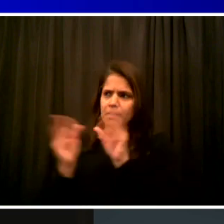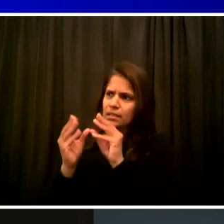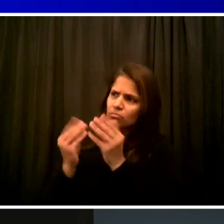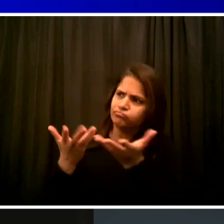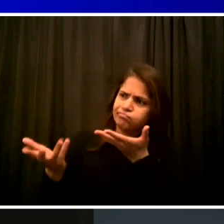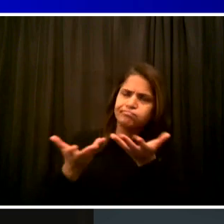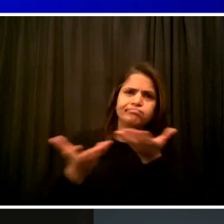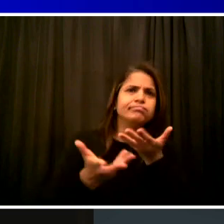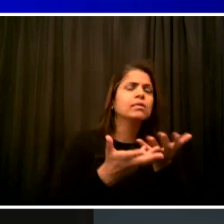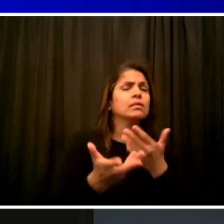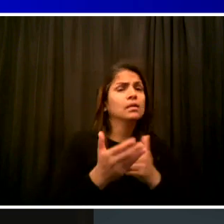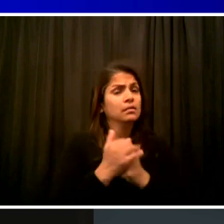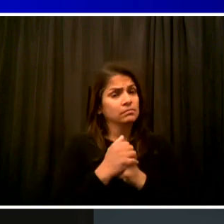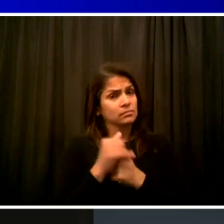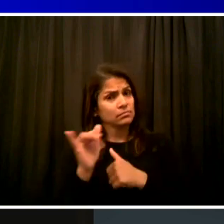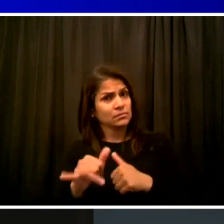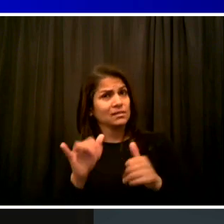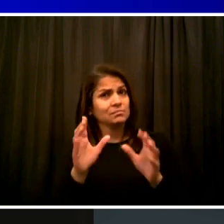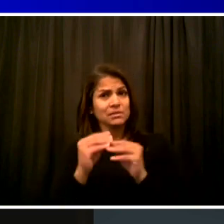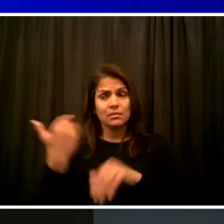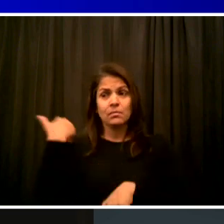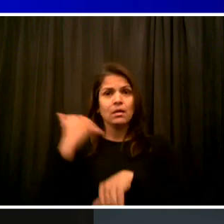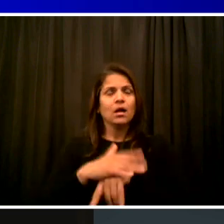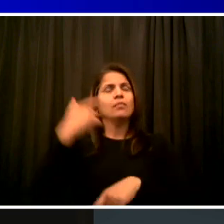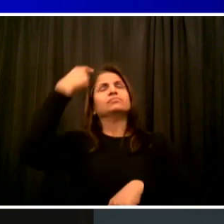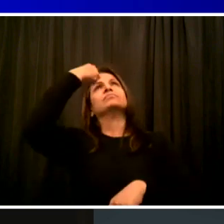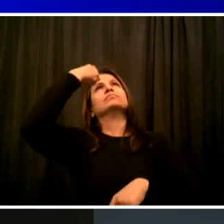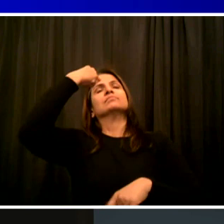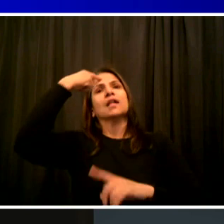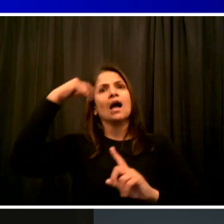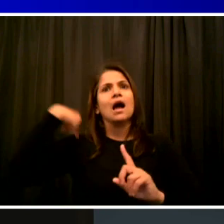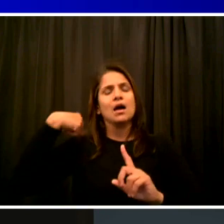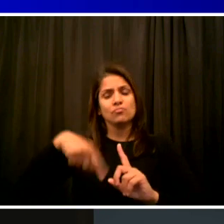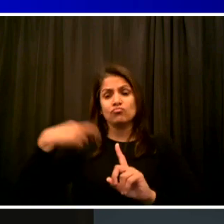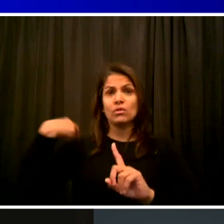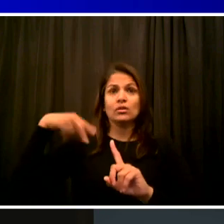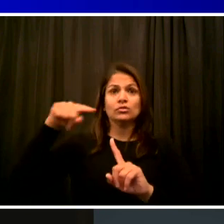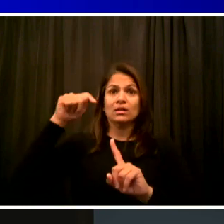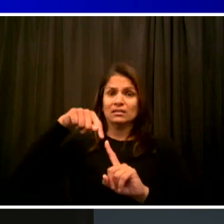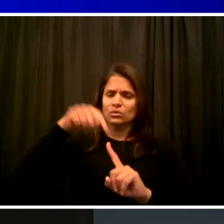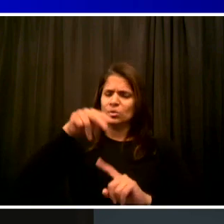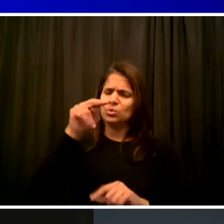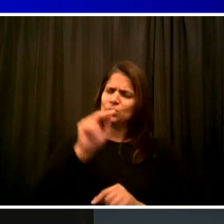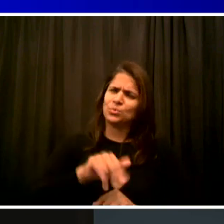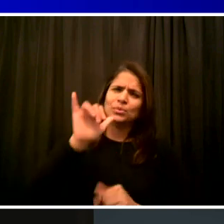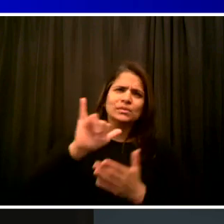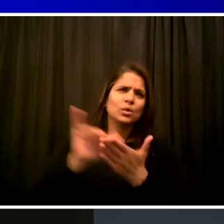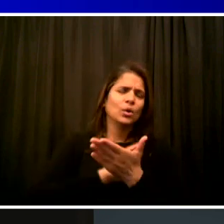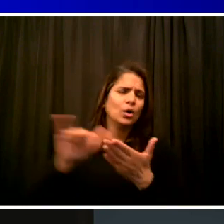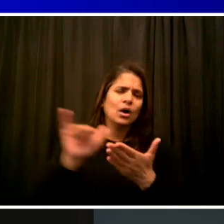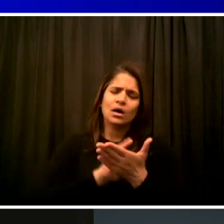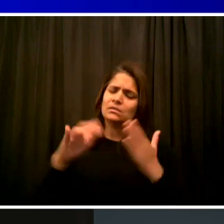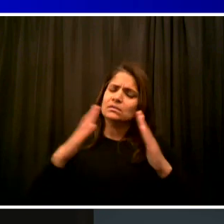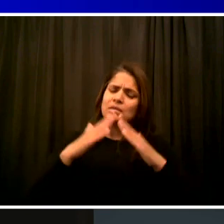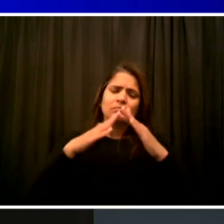EXCHANGE AND A VERY LIFE-AFFIRMING EXCHANGE.